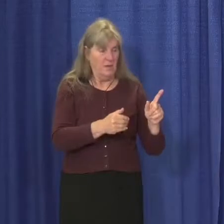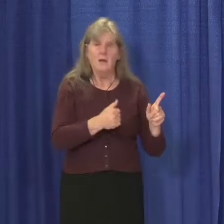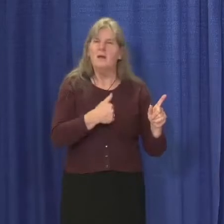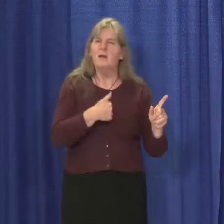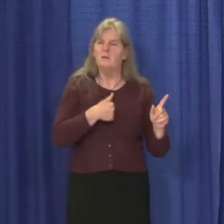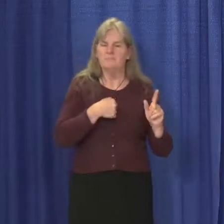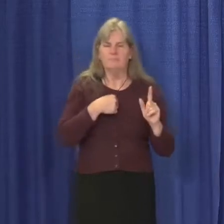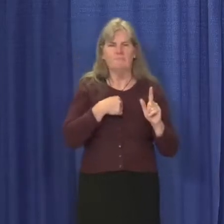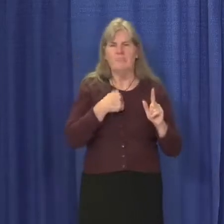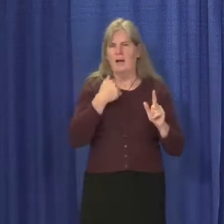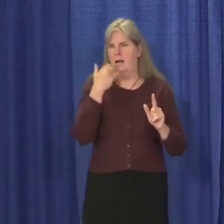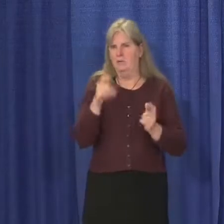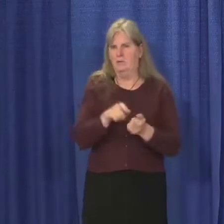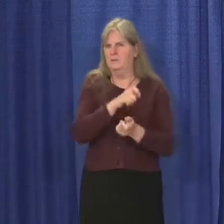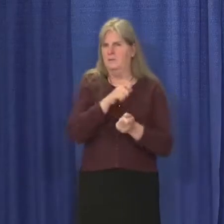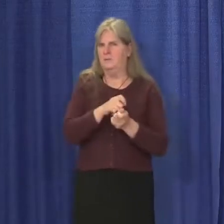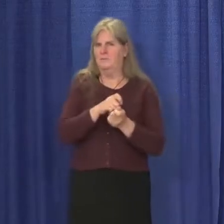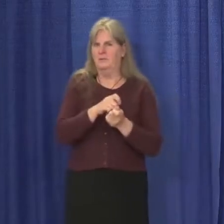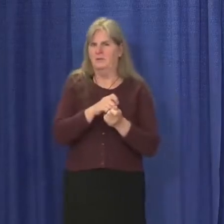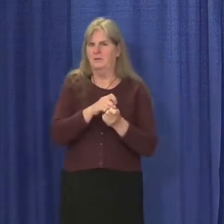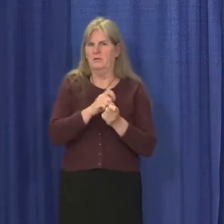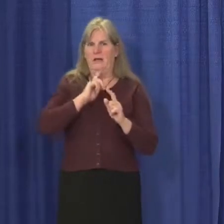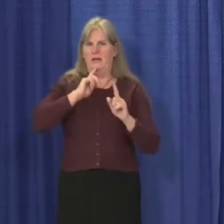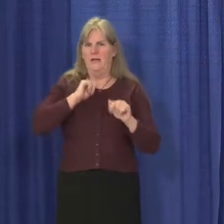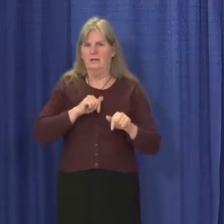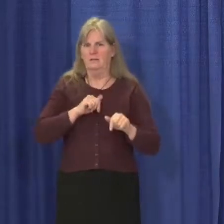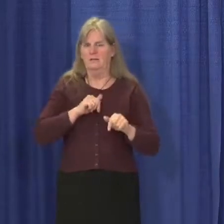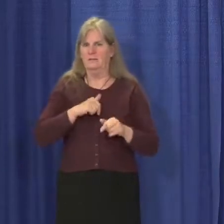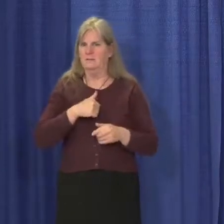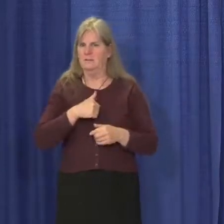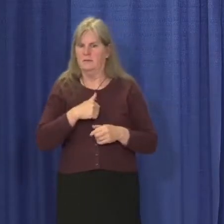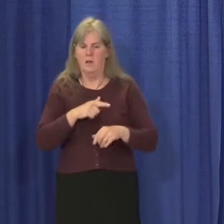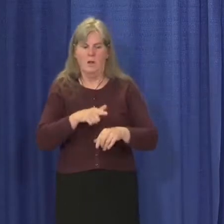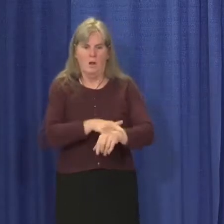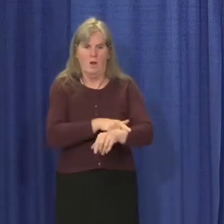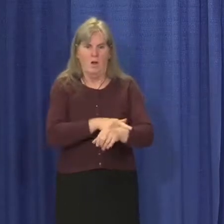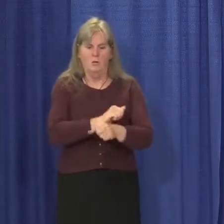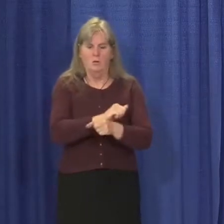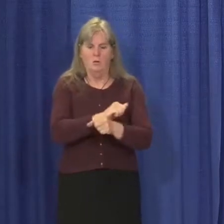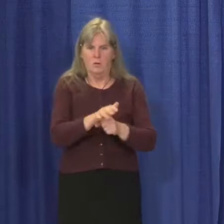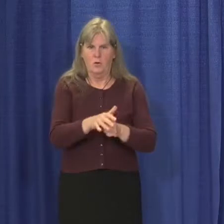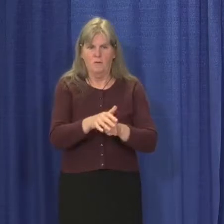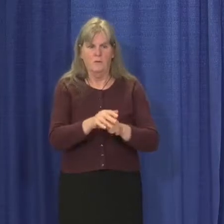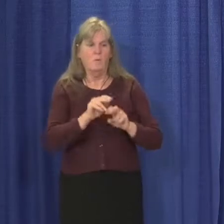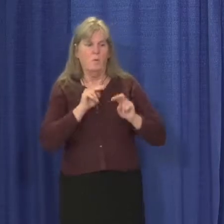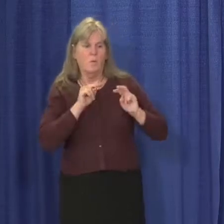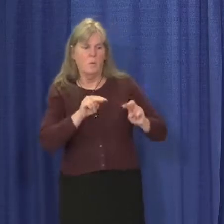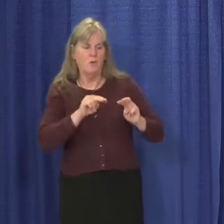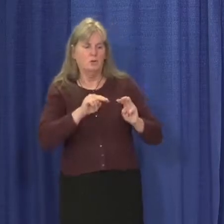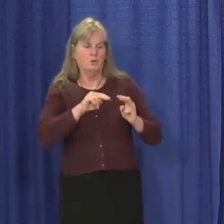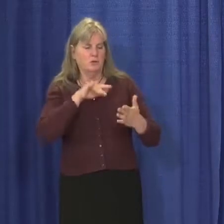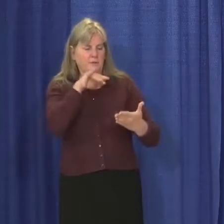specific information on that. Clearly long COVID's understudy as is the whole immunology of